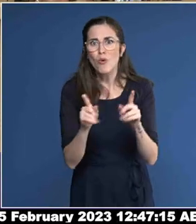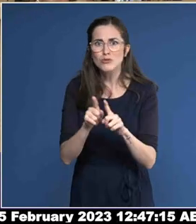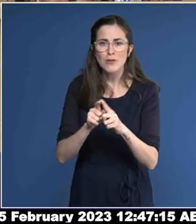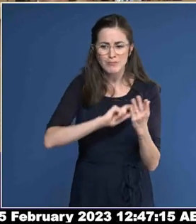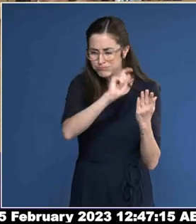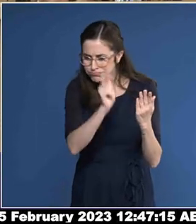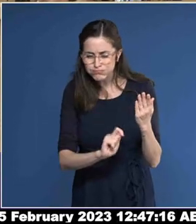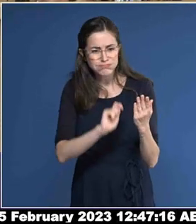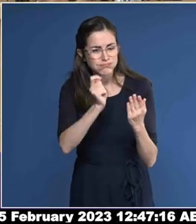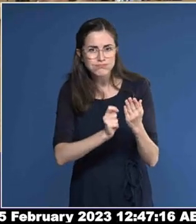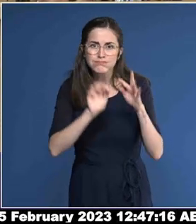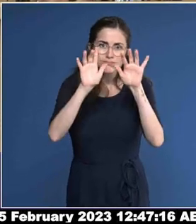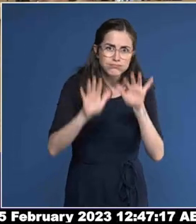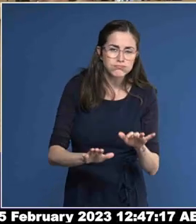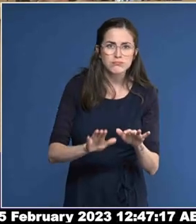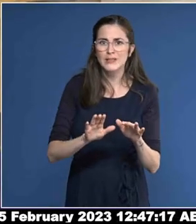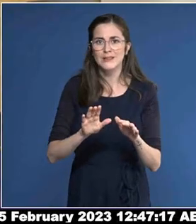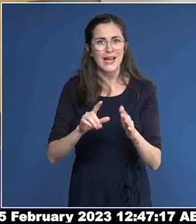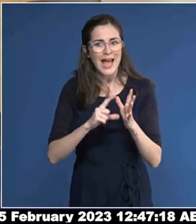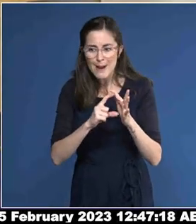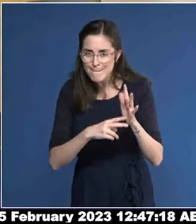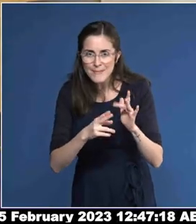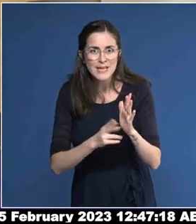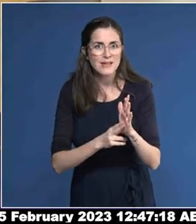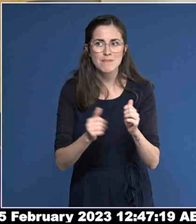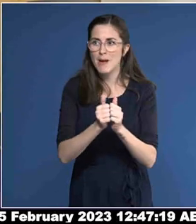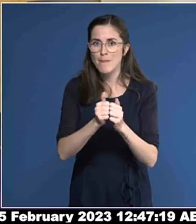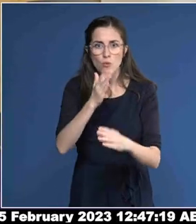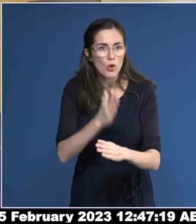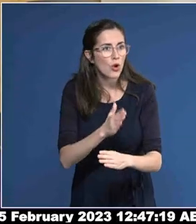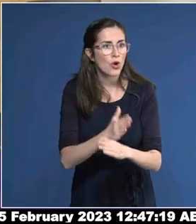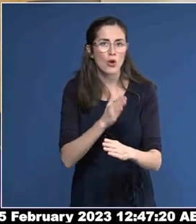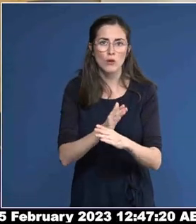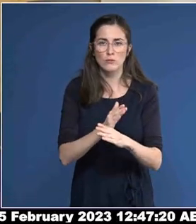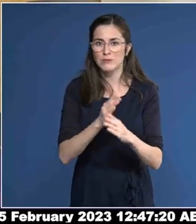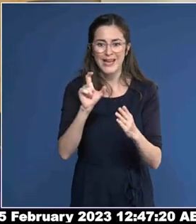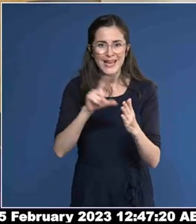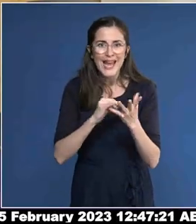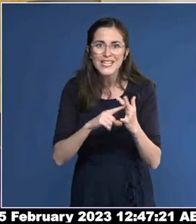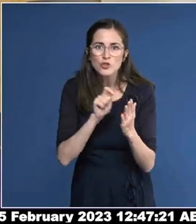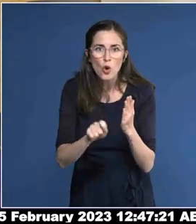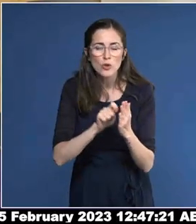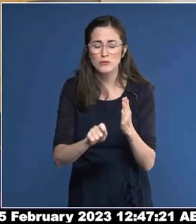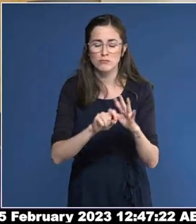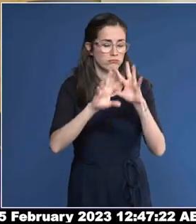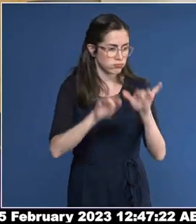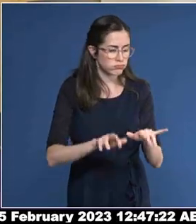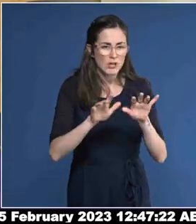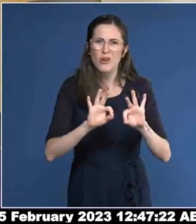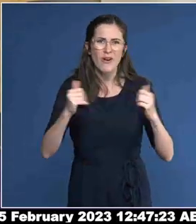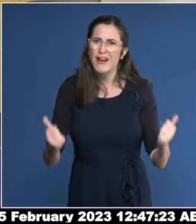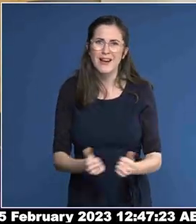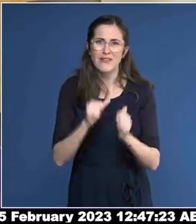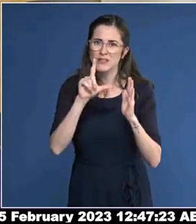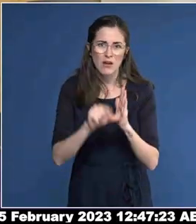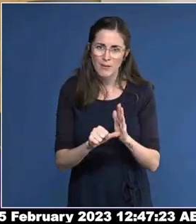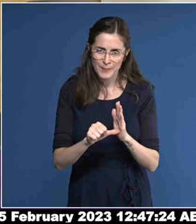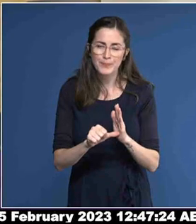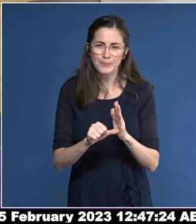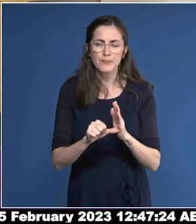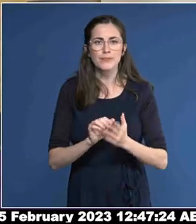relevant record-keeping, be it paper records or using the electronic software systems, how